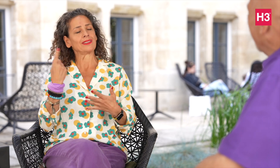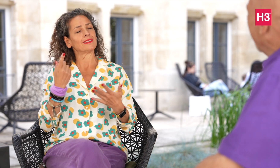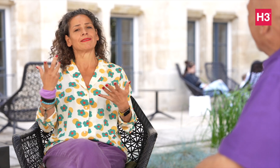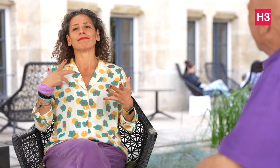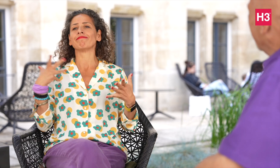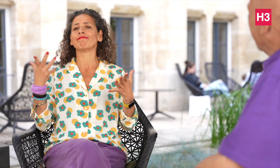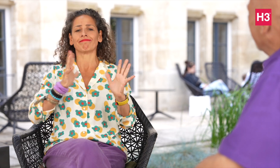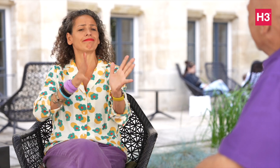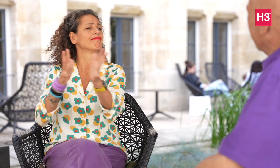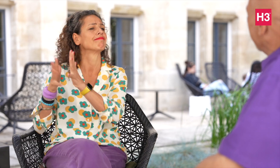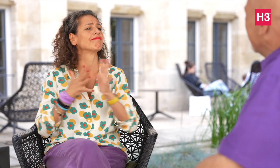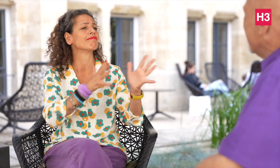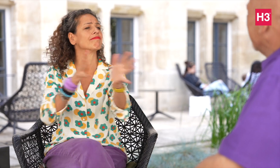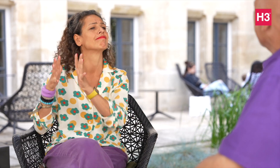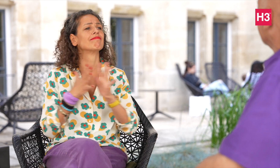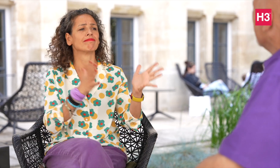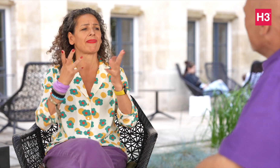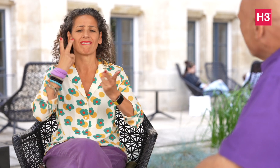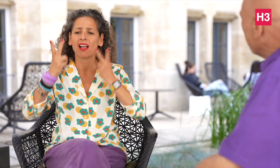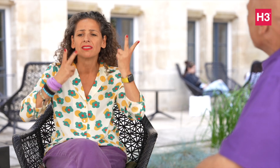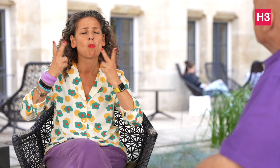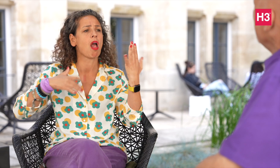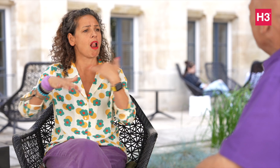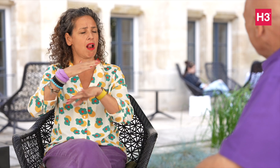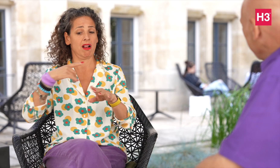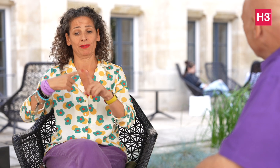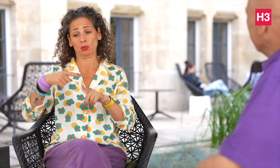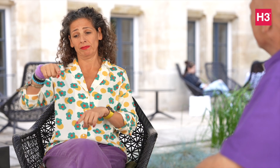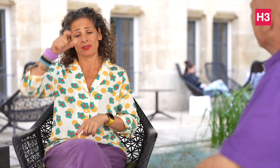and we communicate in sign language — we are very visual.